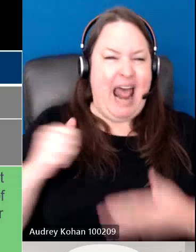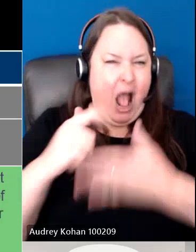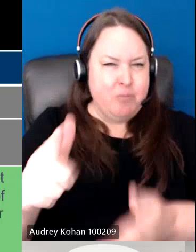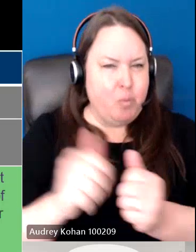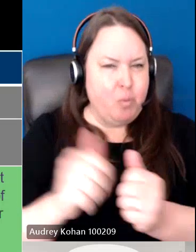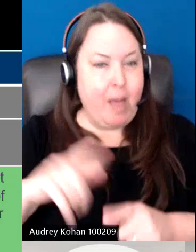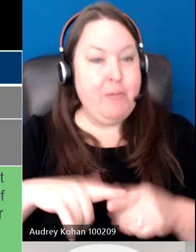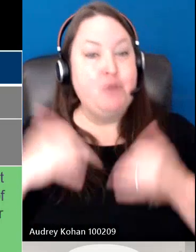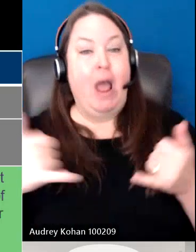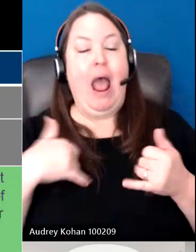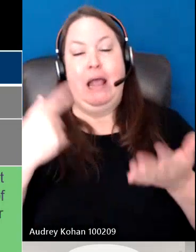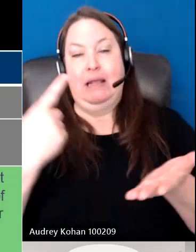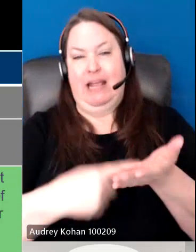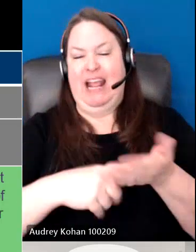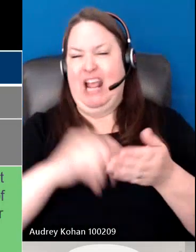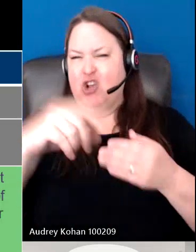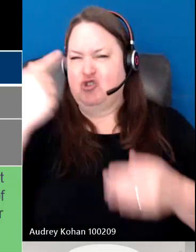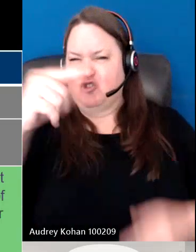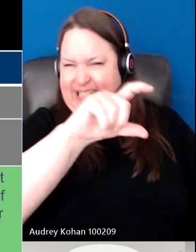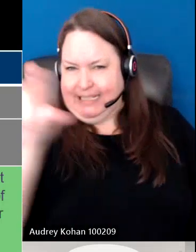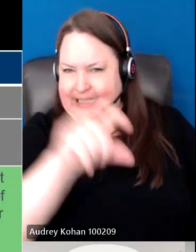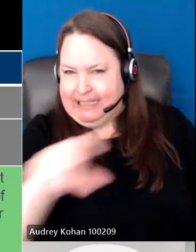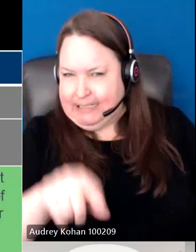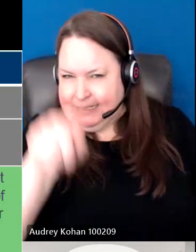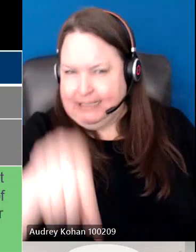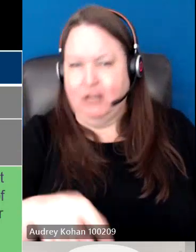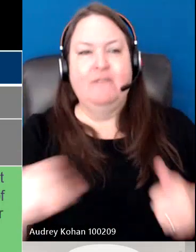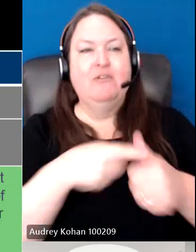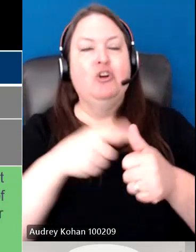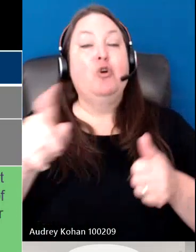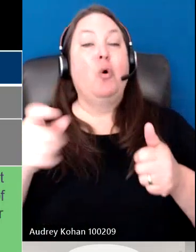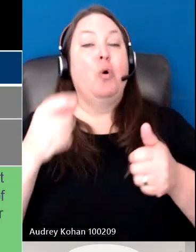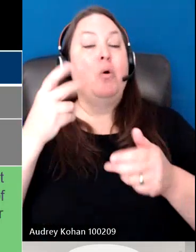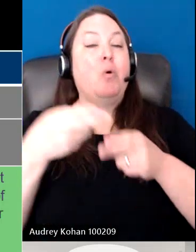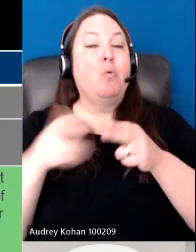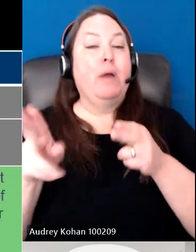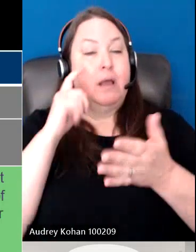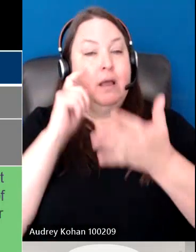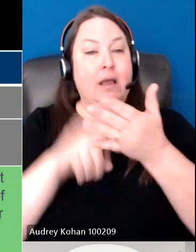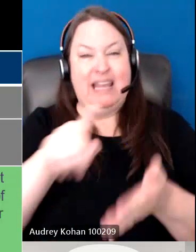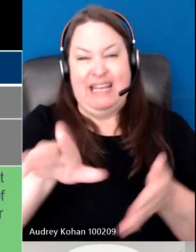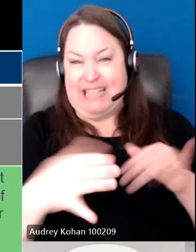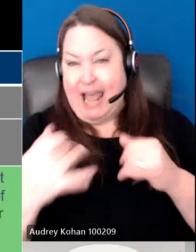is in green here uh first we'll start with just a quick note about this uh deadline on January 1st